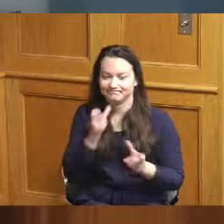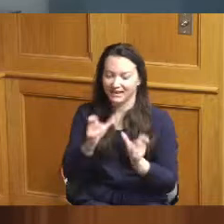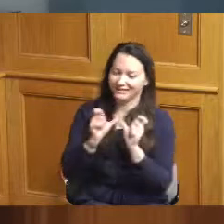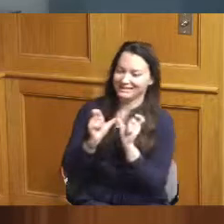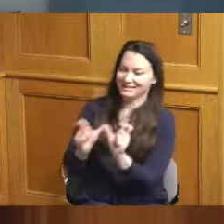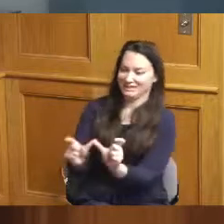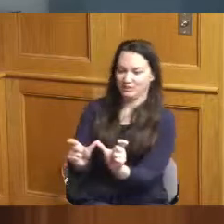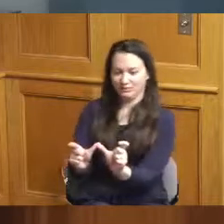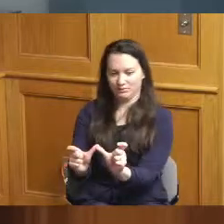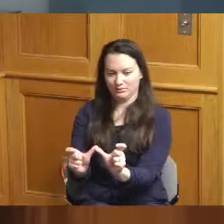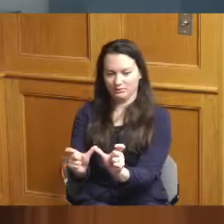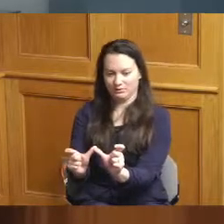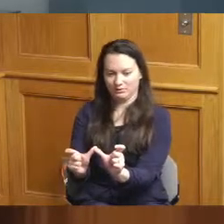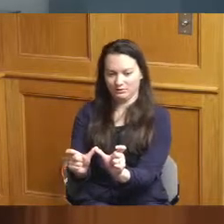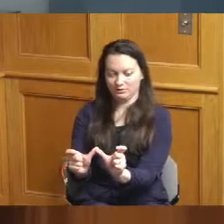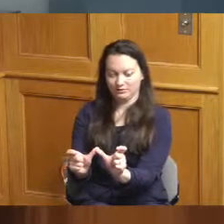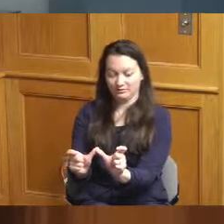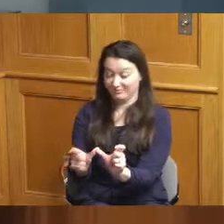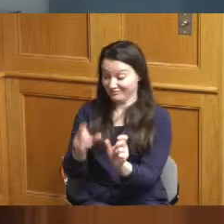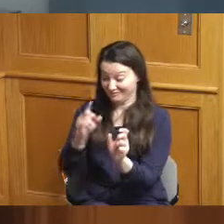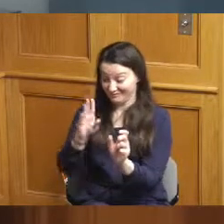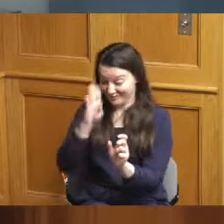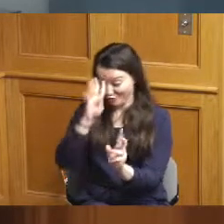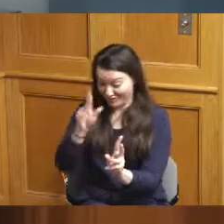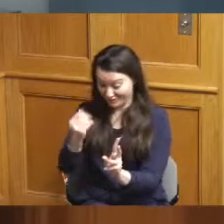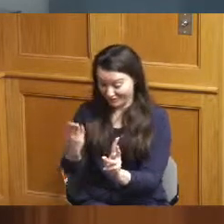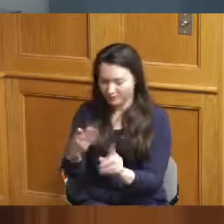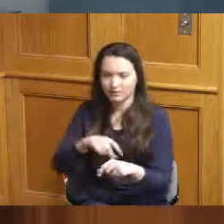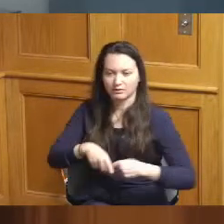to not only create the jobs but retain the jobs that they had there before